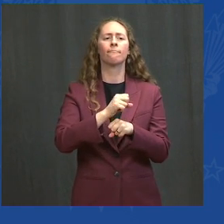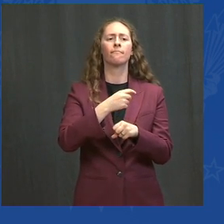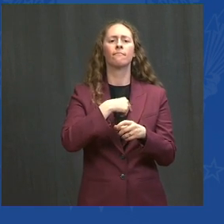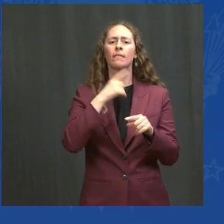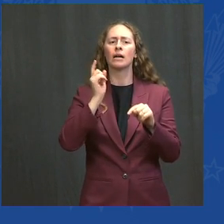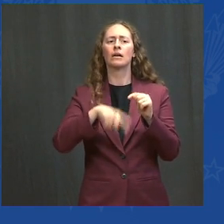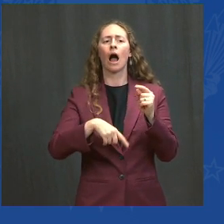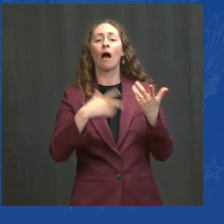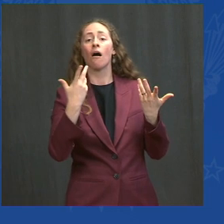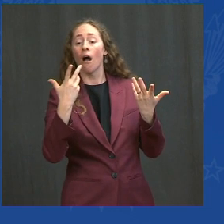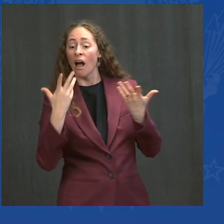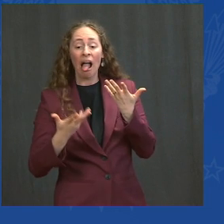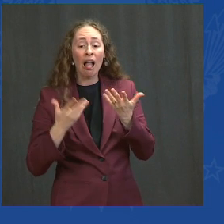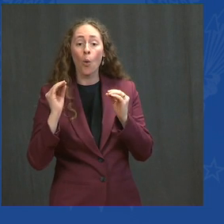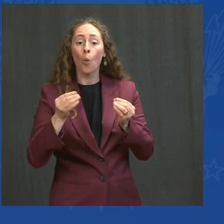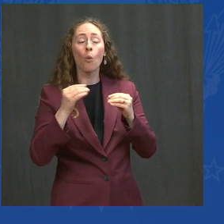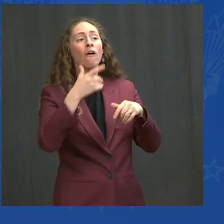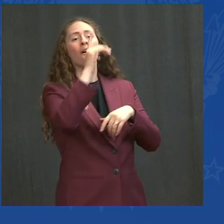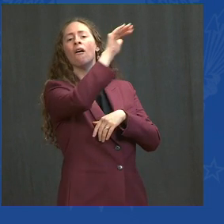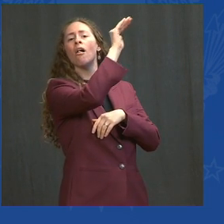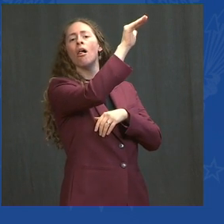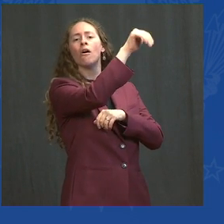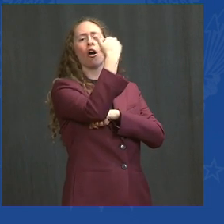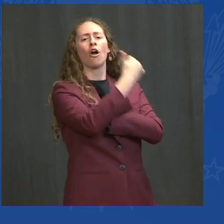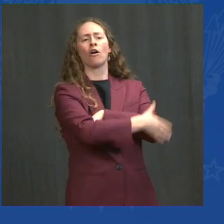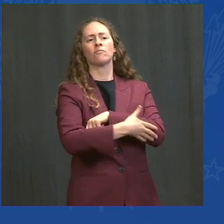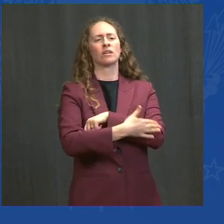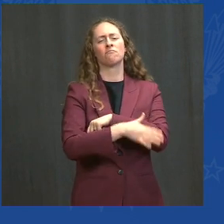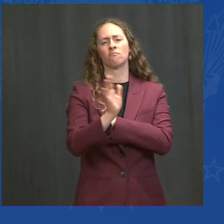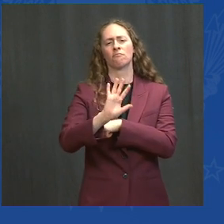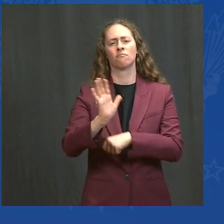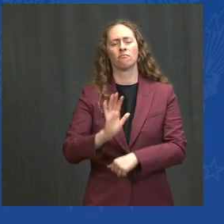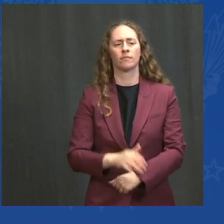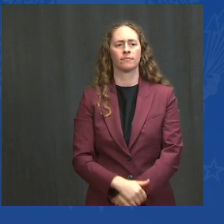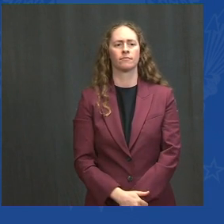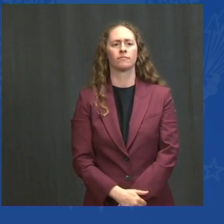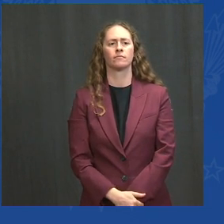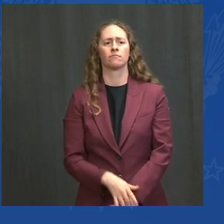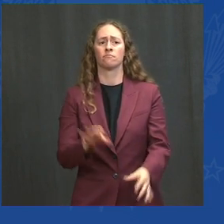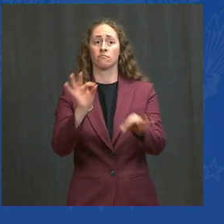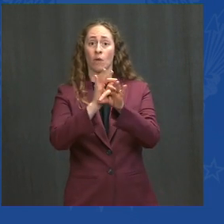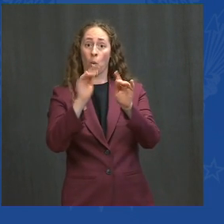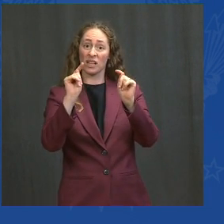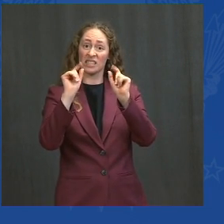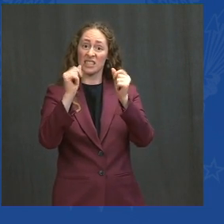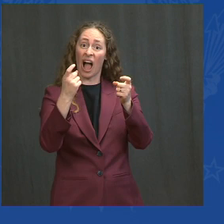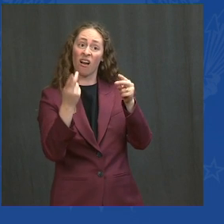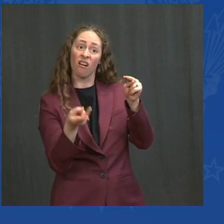And critically, we're going to get it all done without raising taxes on a single American earning less than $400,000.